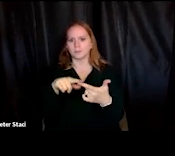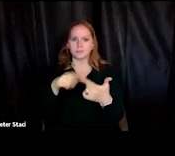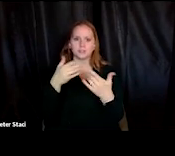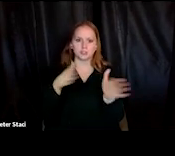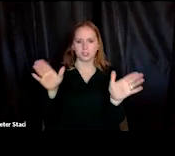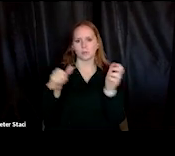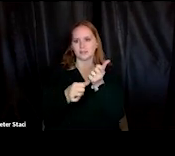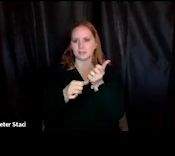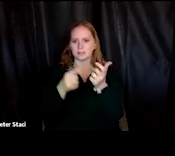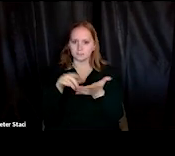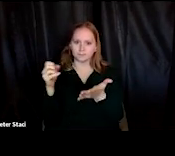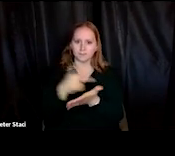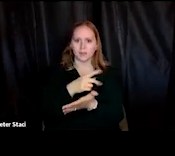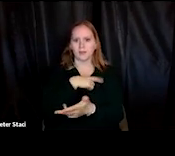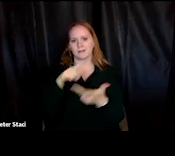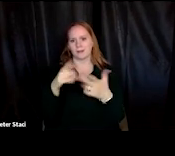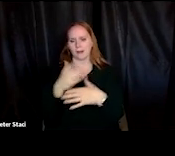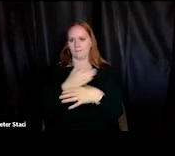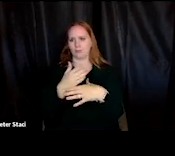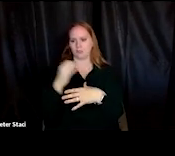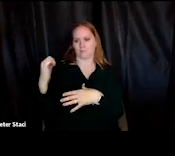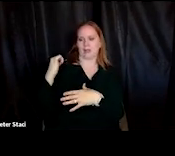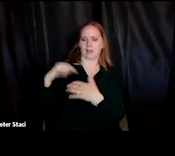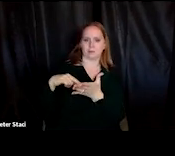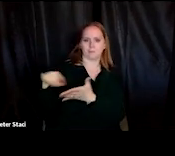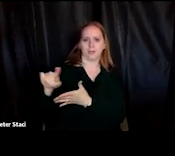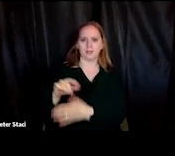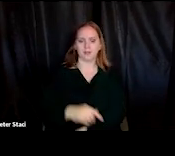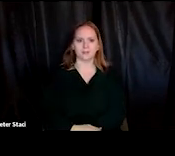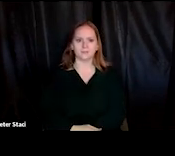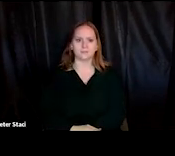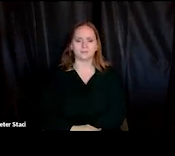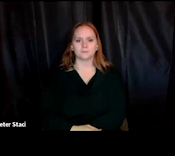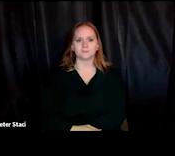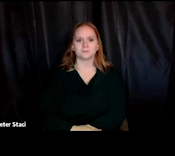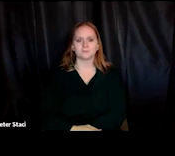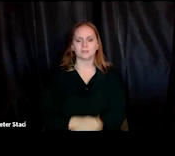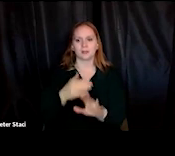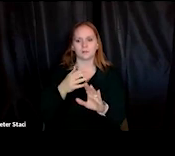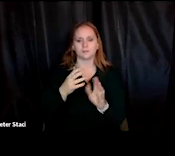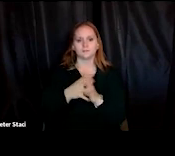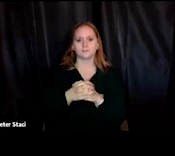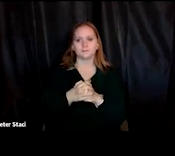just examples of how communities benefit. And before, again, I turn it over to some of, where I turn it back over to Pam,